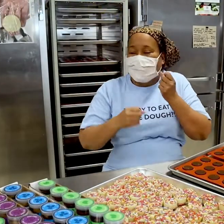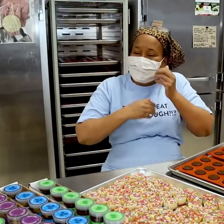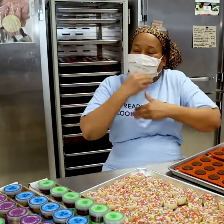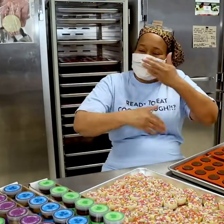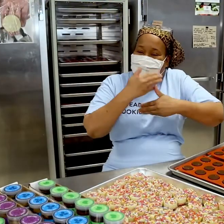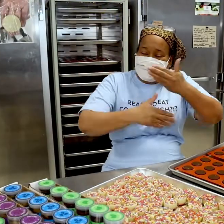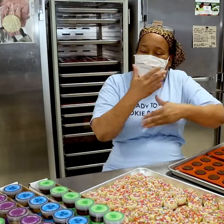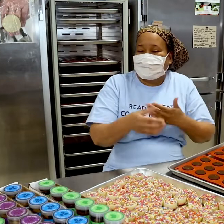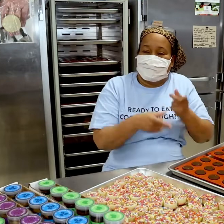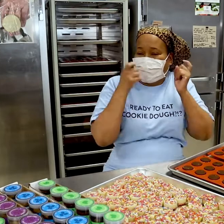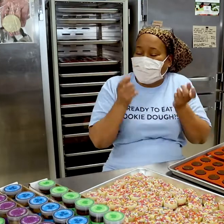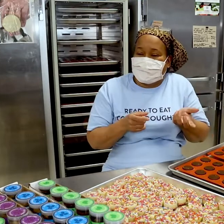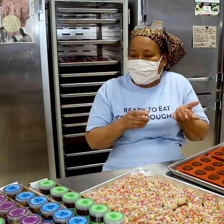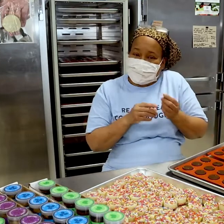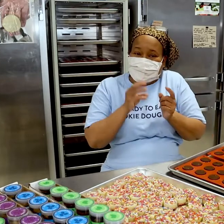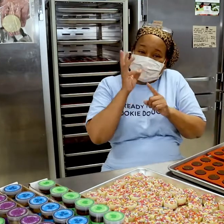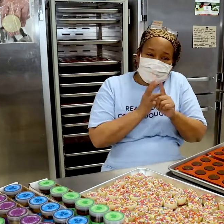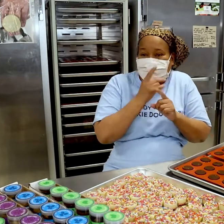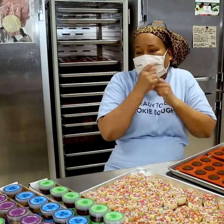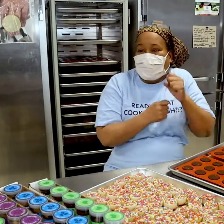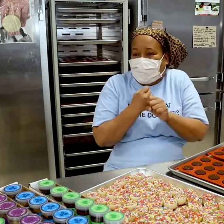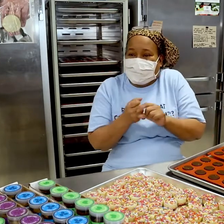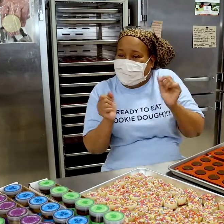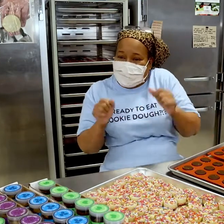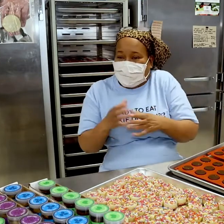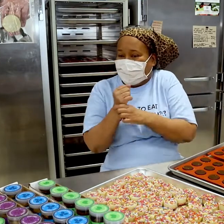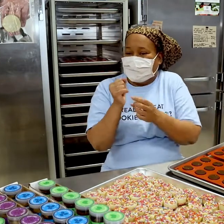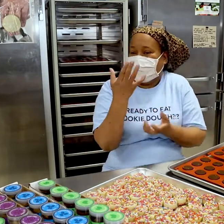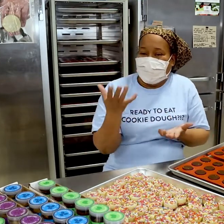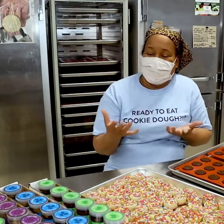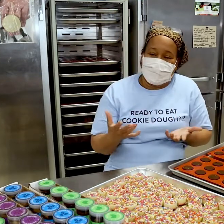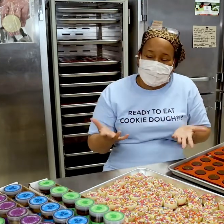little bit slower, but you know it might take six months to a year to get a job,